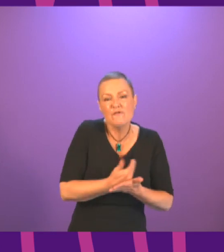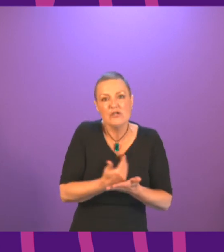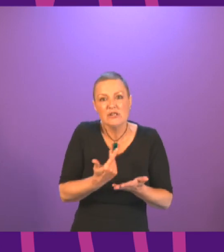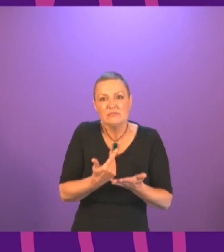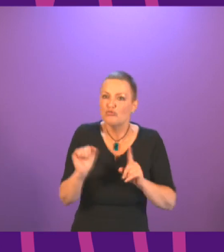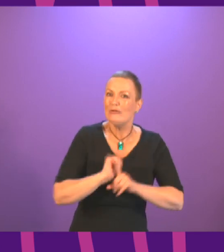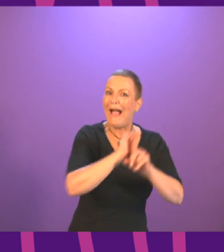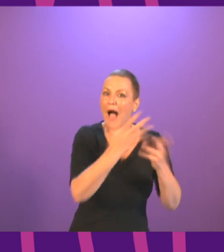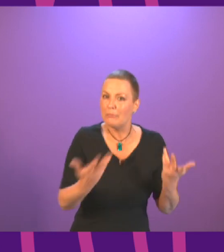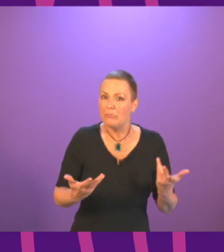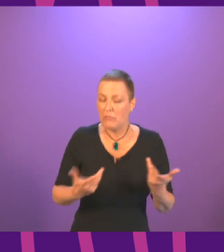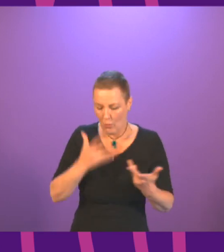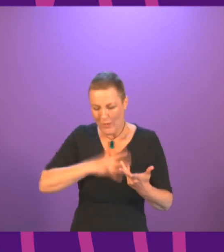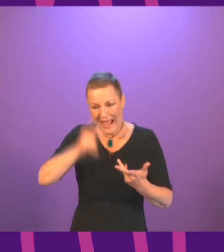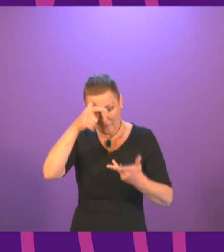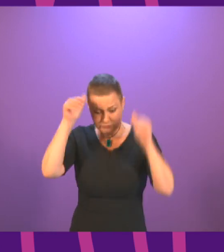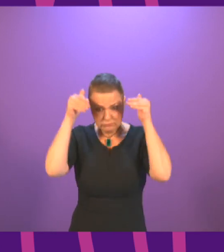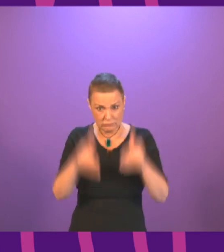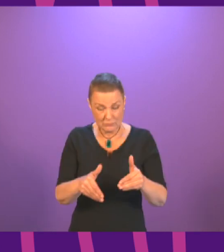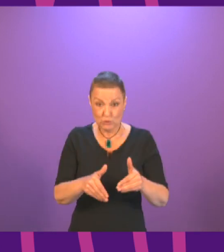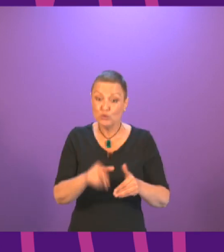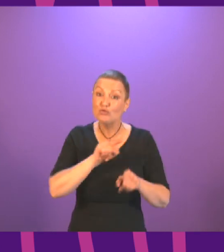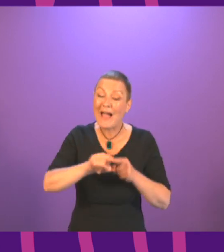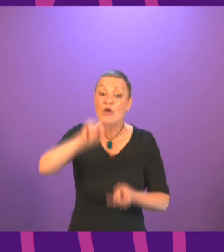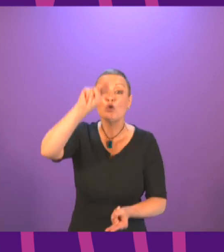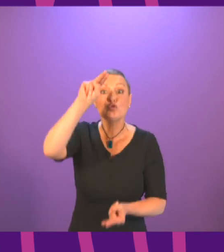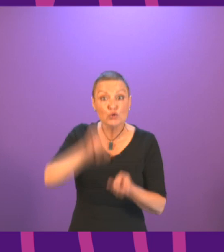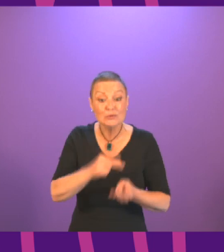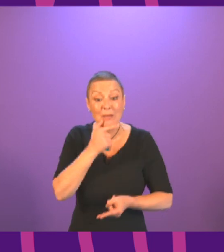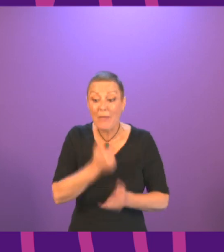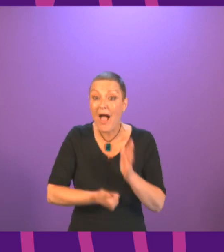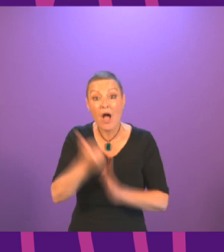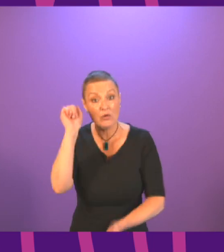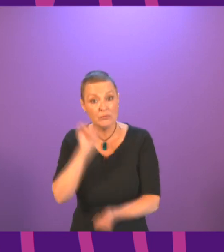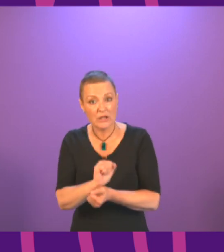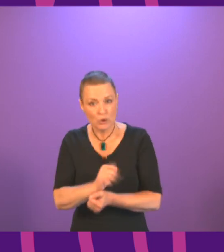that we have a justice system that is focused on reducing reoffending in the most effective